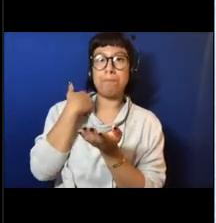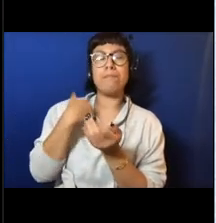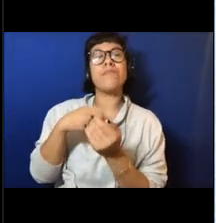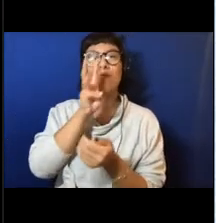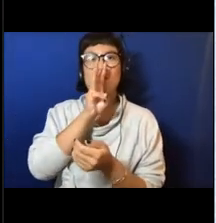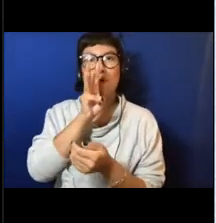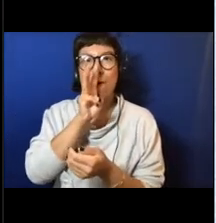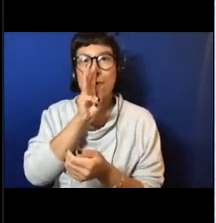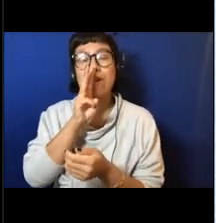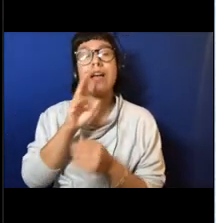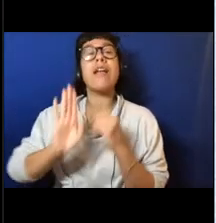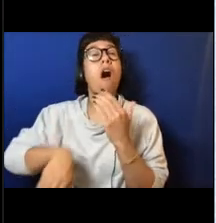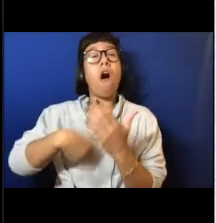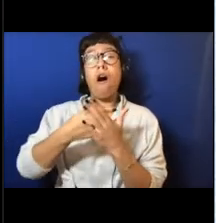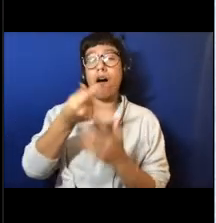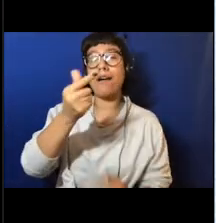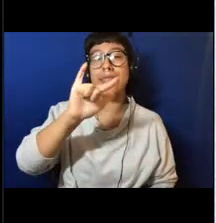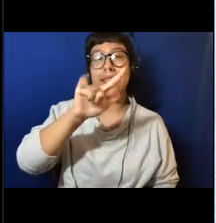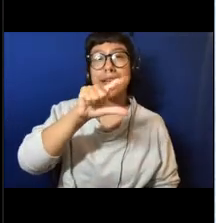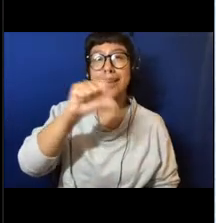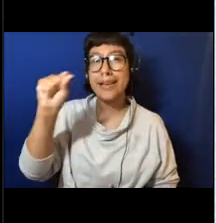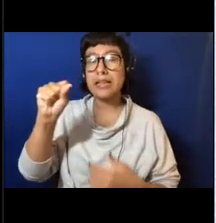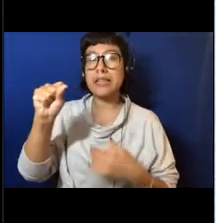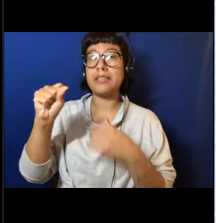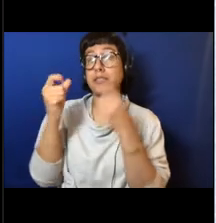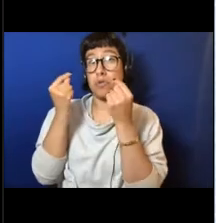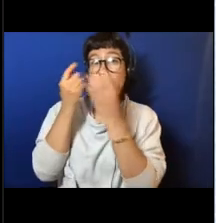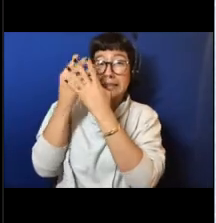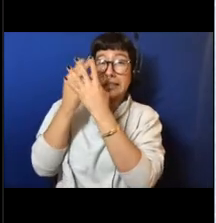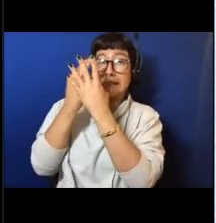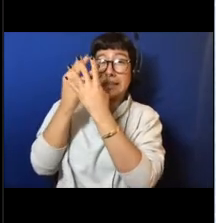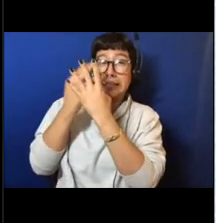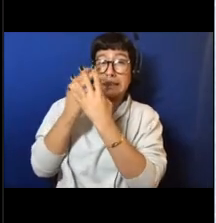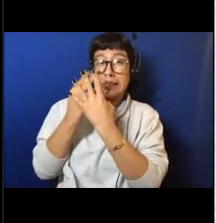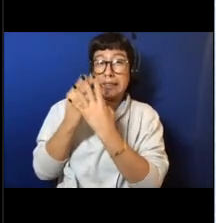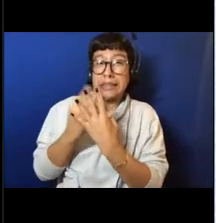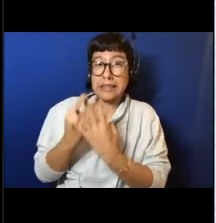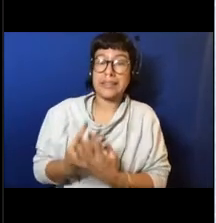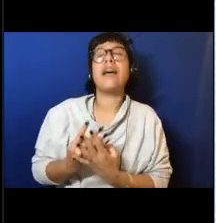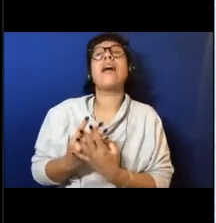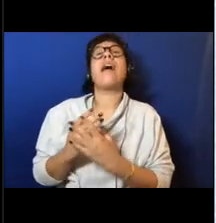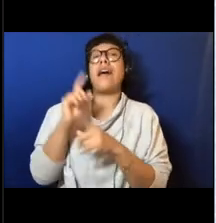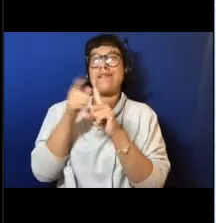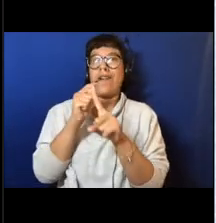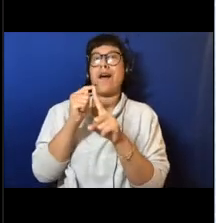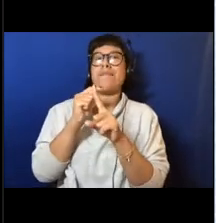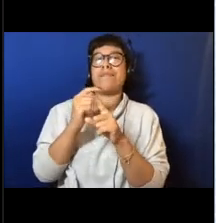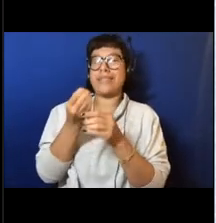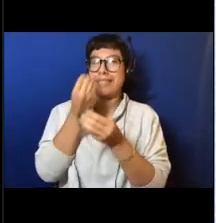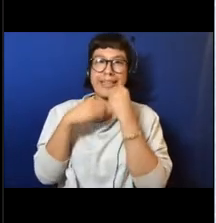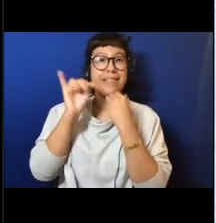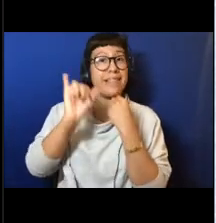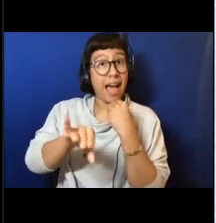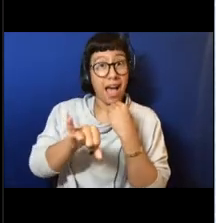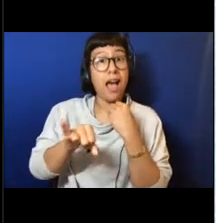They use their gills to filter all the particles, little bits of algae out of that water, and that is food source. So they digest that and then they pump out